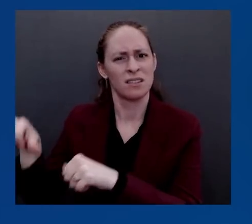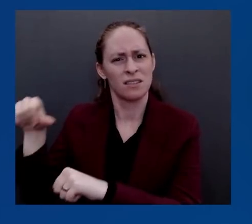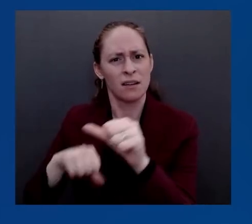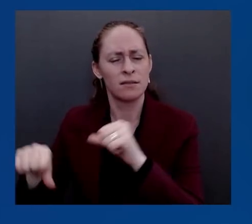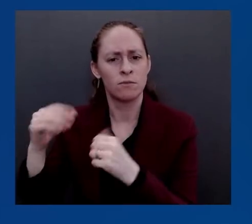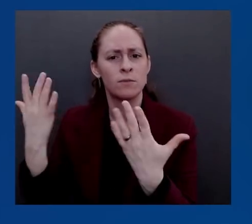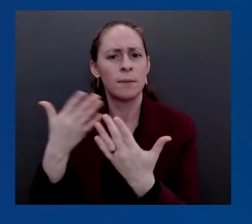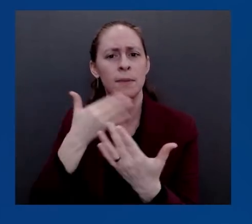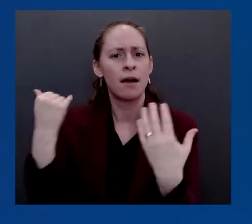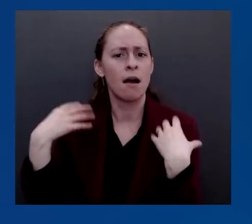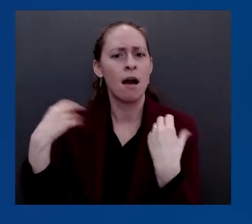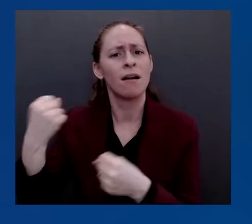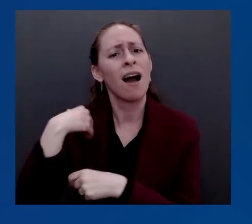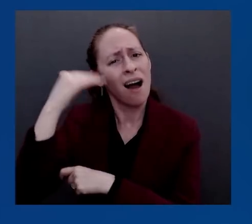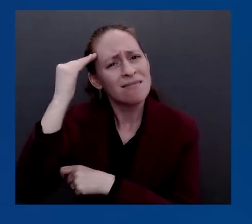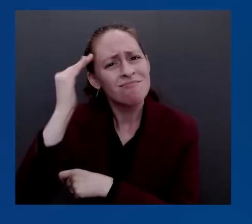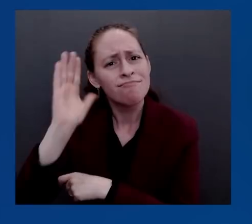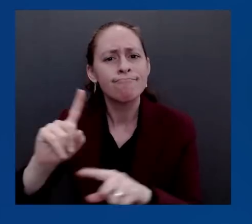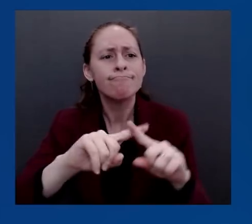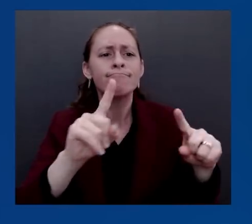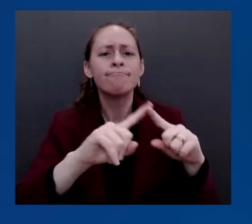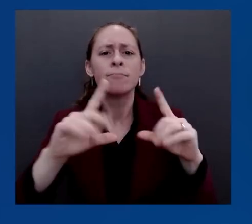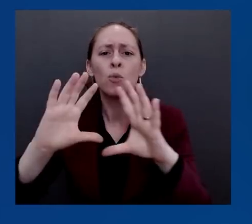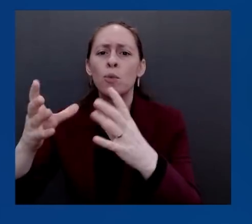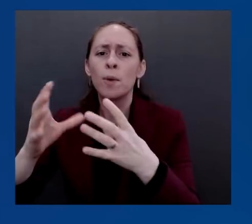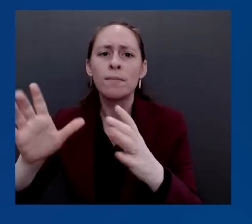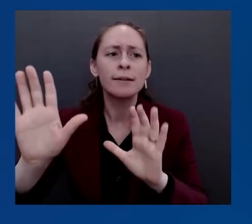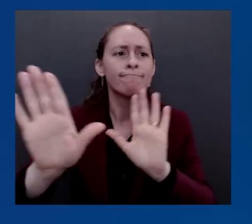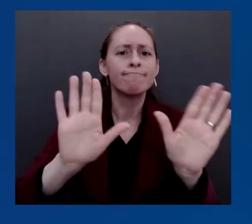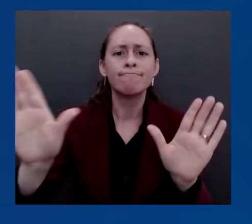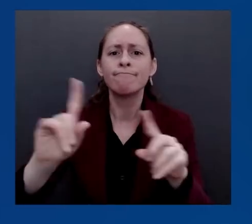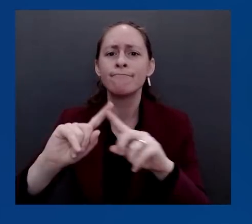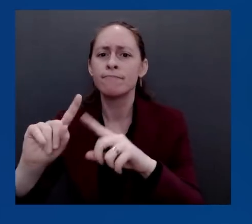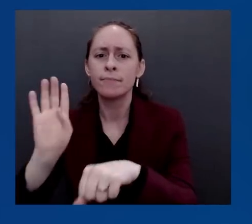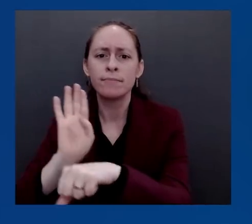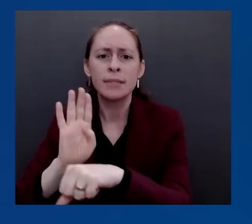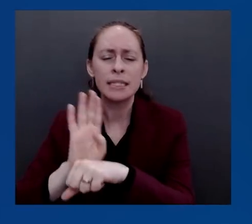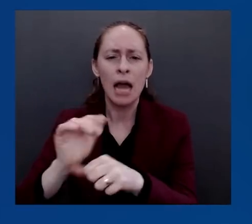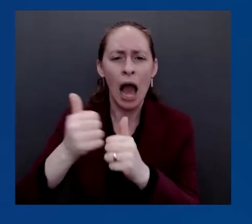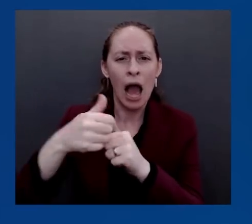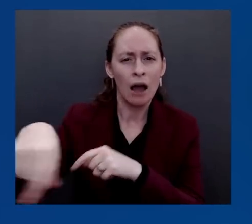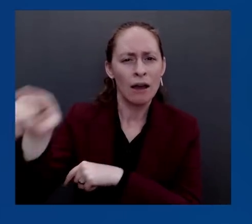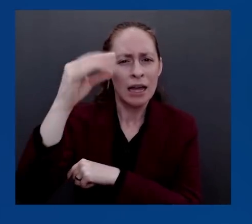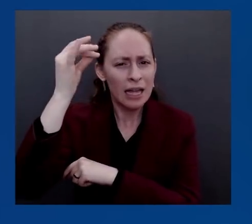how they think through bringing workers back to work, as an example. But public health, science,